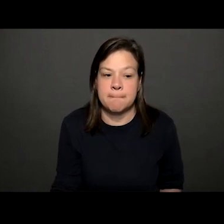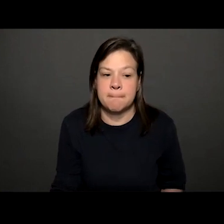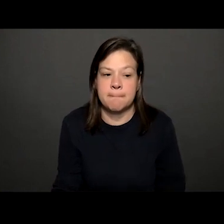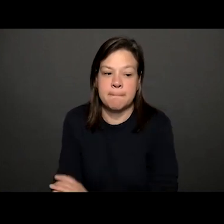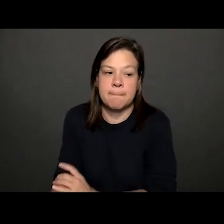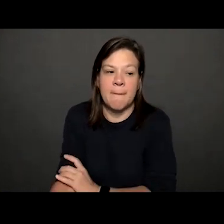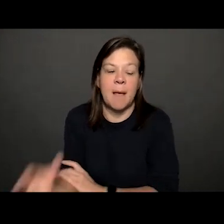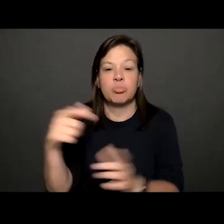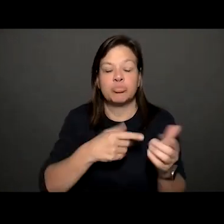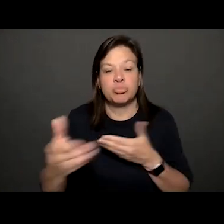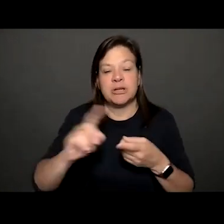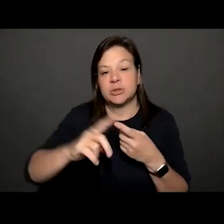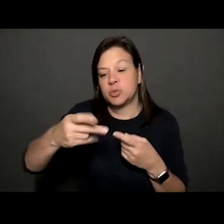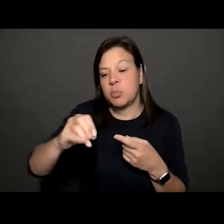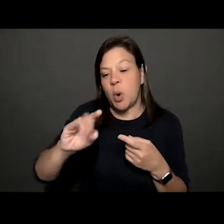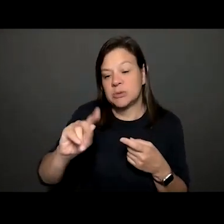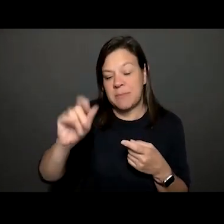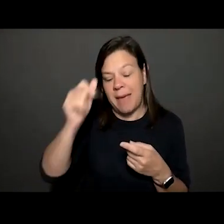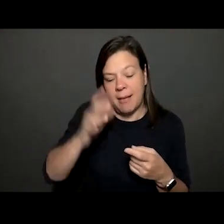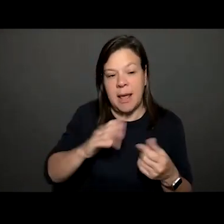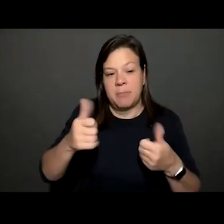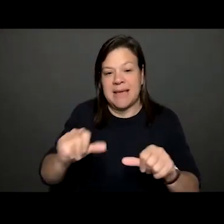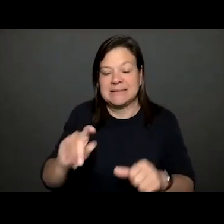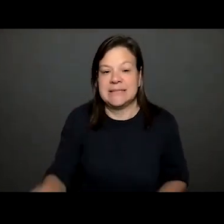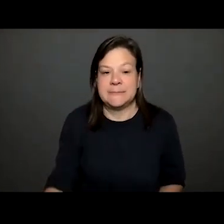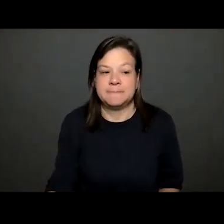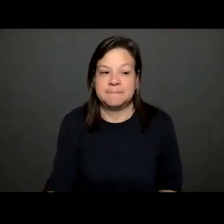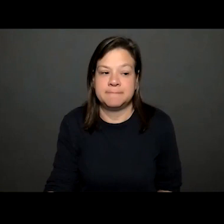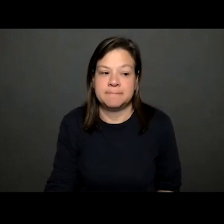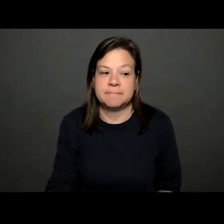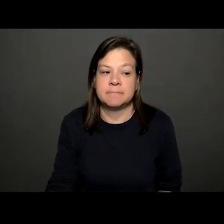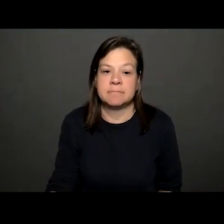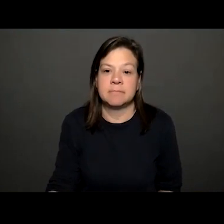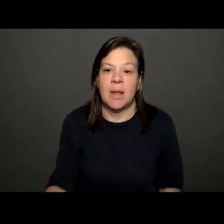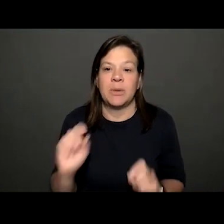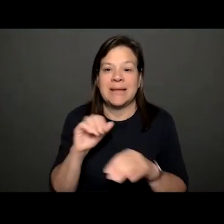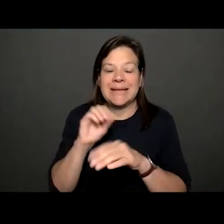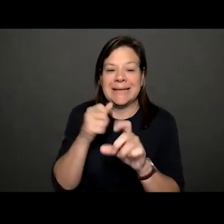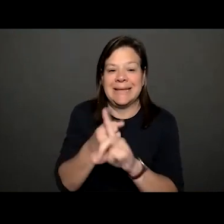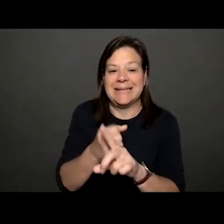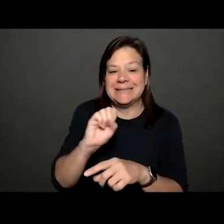AND THEN WE'RE GOING TO HIT SEND, TO MAKE SURE THAT WORKS. SOMETIMES IT TAKES A SECOND CLICK. THERE WE GO.